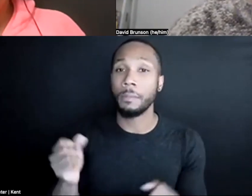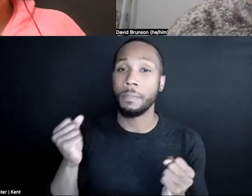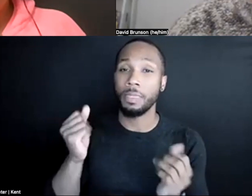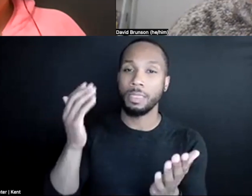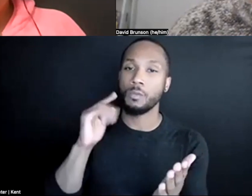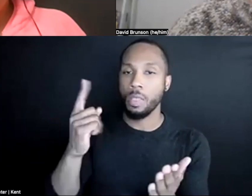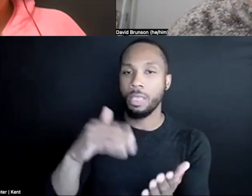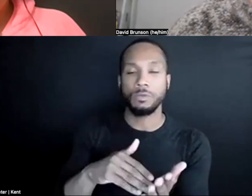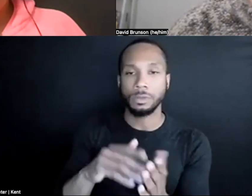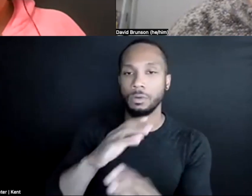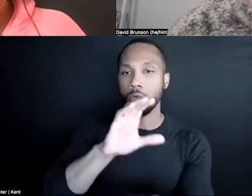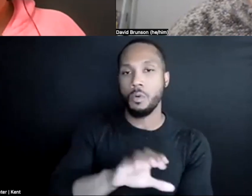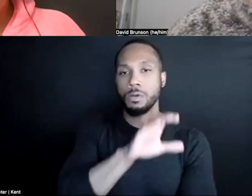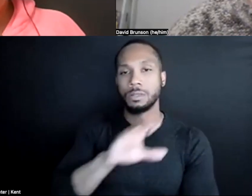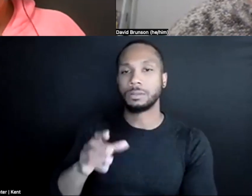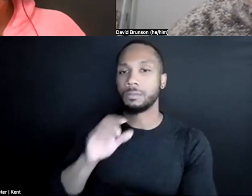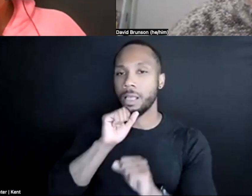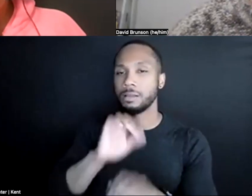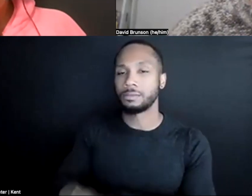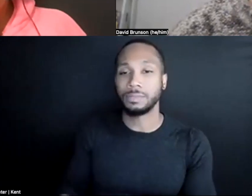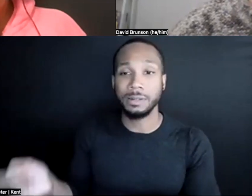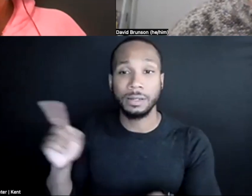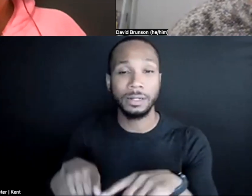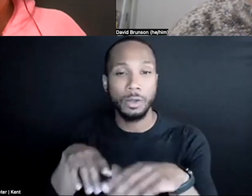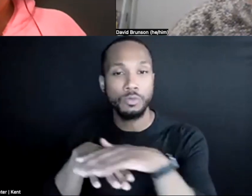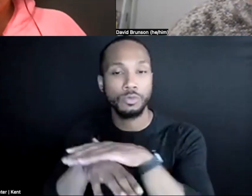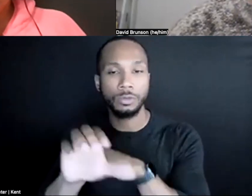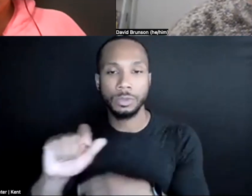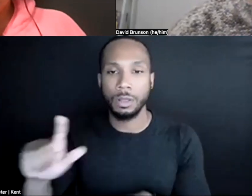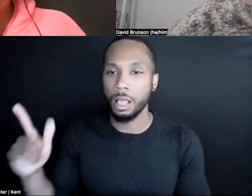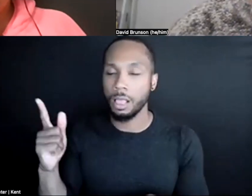He enters the cell barefoot—as they order— in this underworld